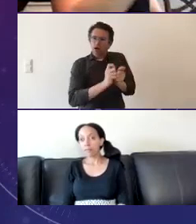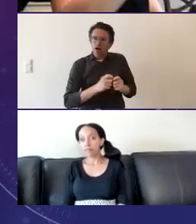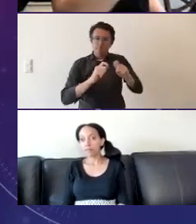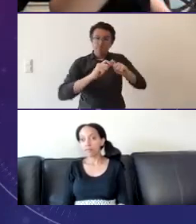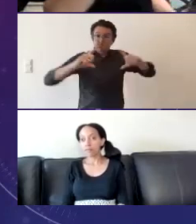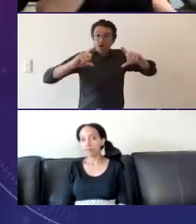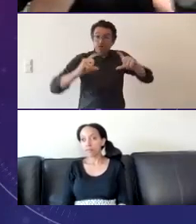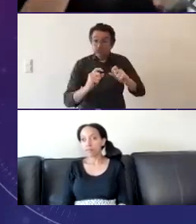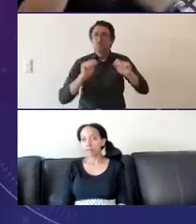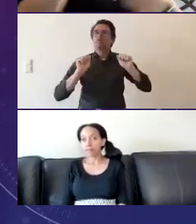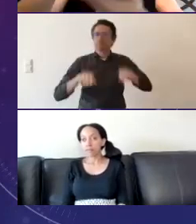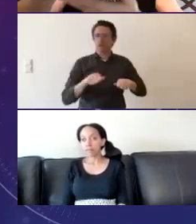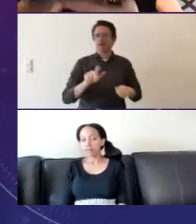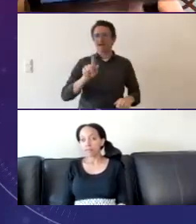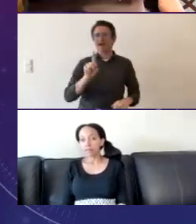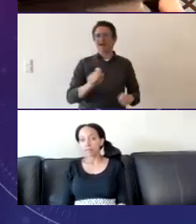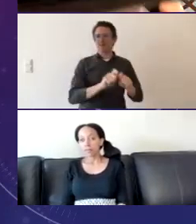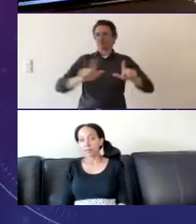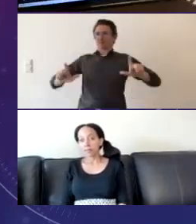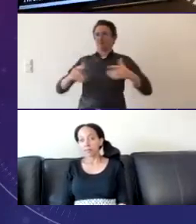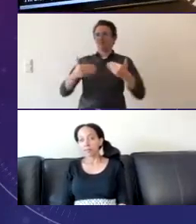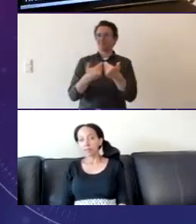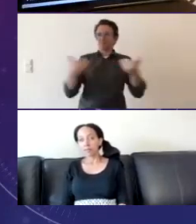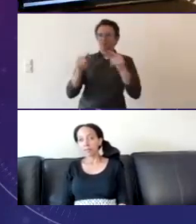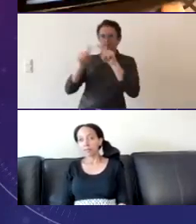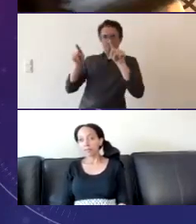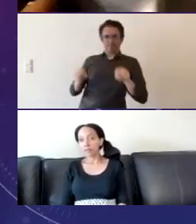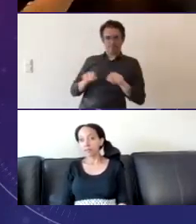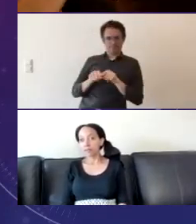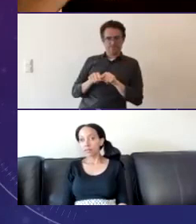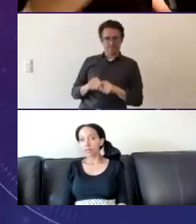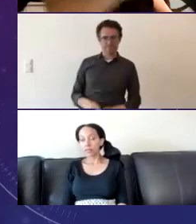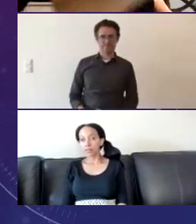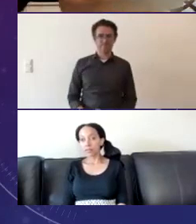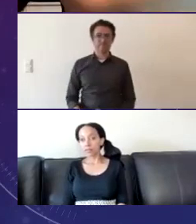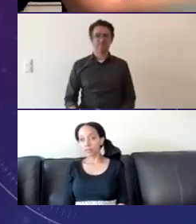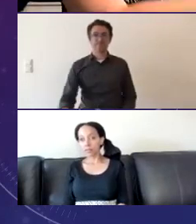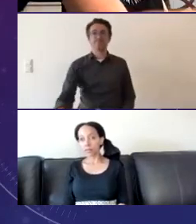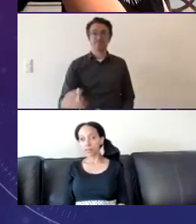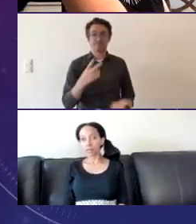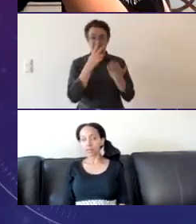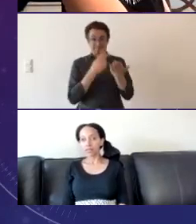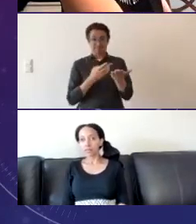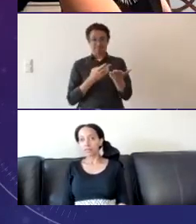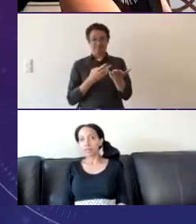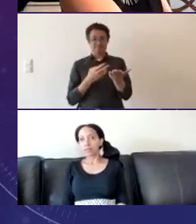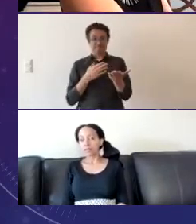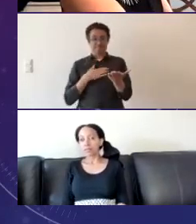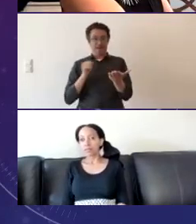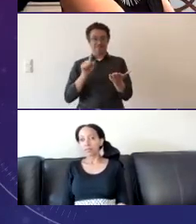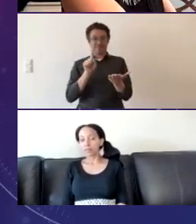showing the direct kite link so much easier for me as a person with visual